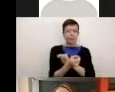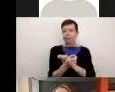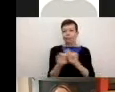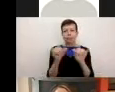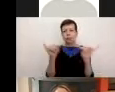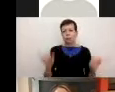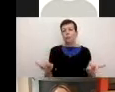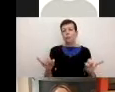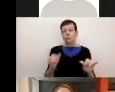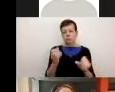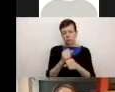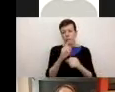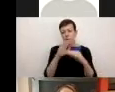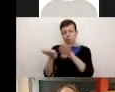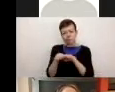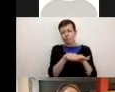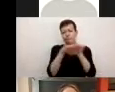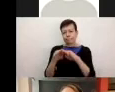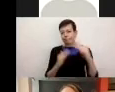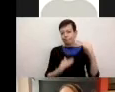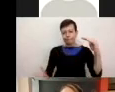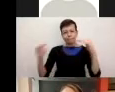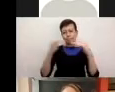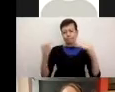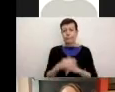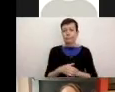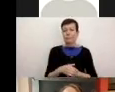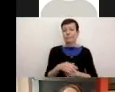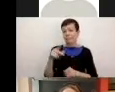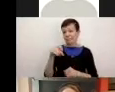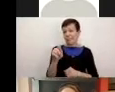As you've heard from Patti, once more 2022 is a critical year.